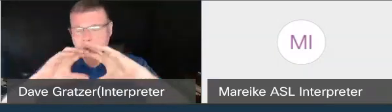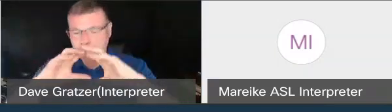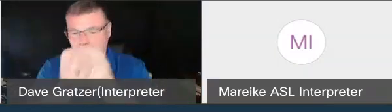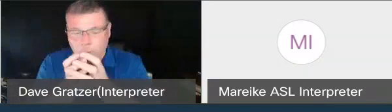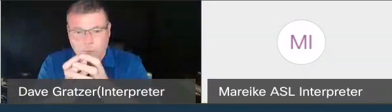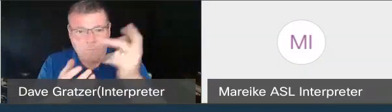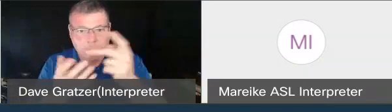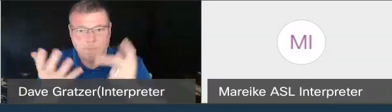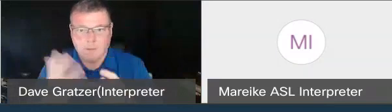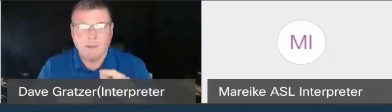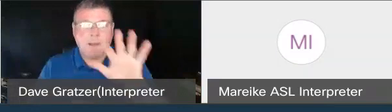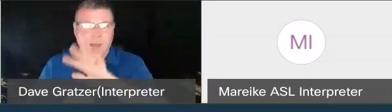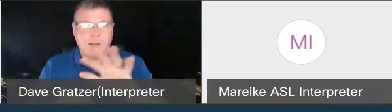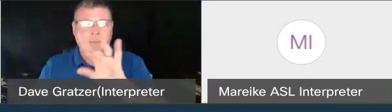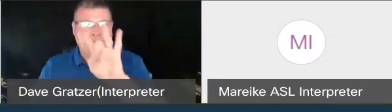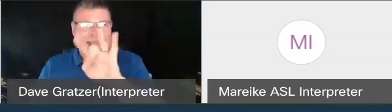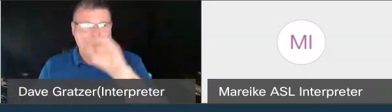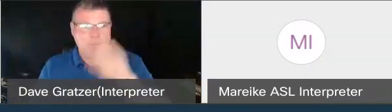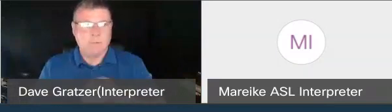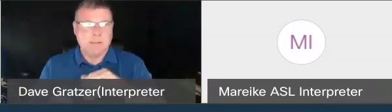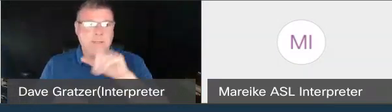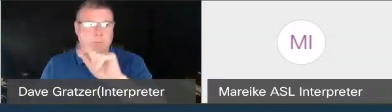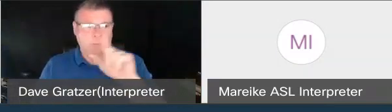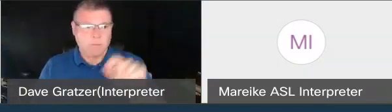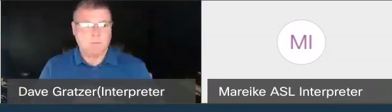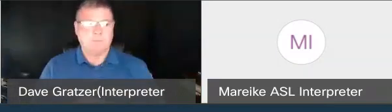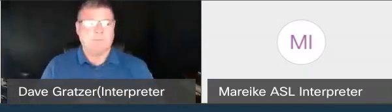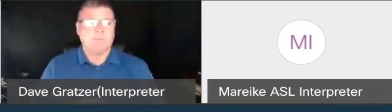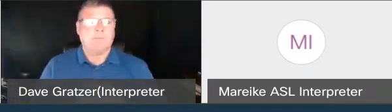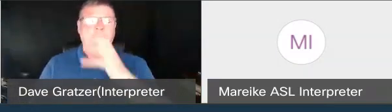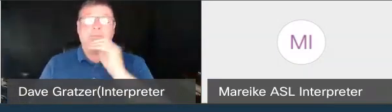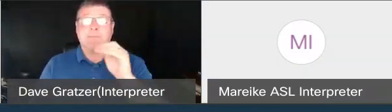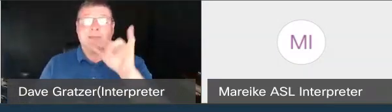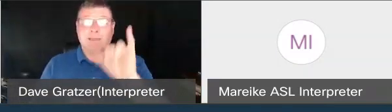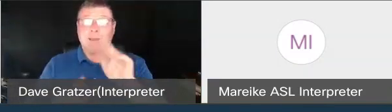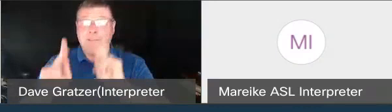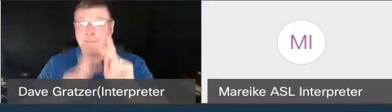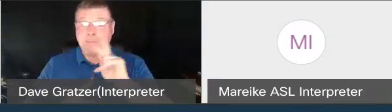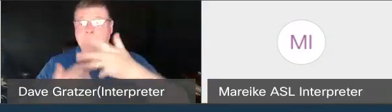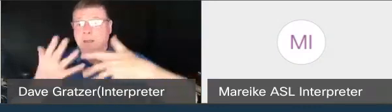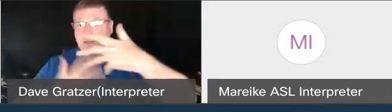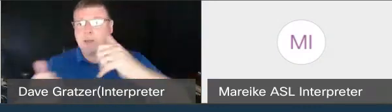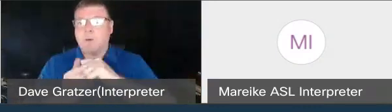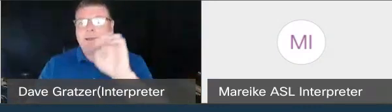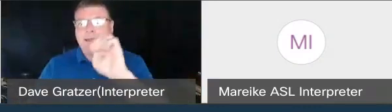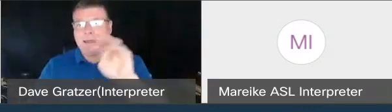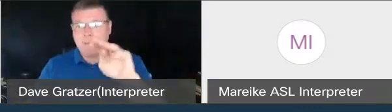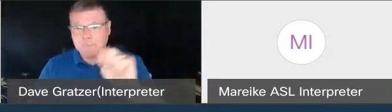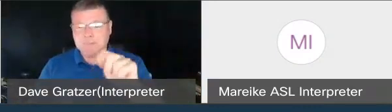uh, currently about 8% in 2020. Um, and these individuals frequently interact with emergency services, medical facilities, and law enforcement.